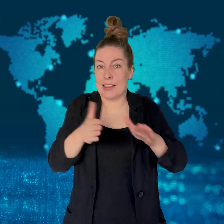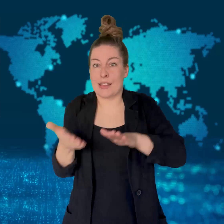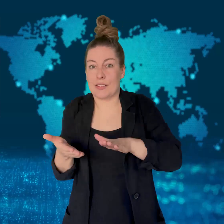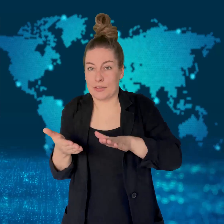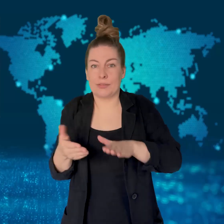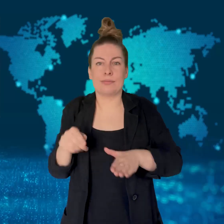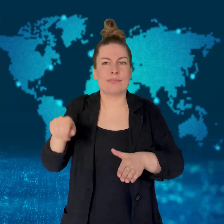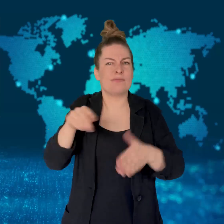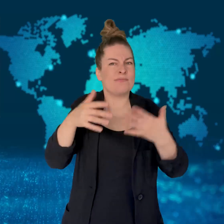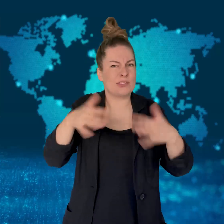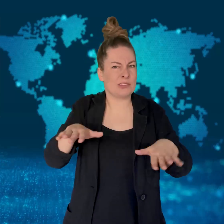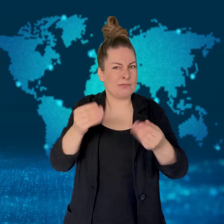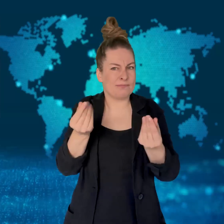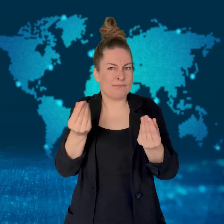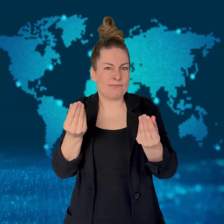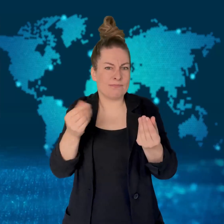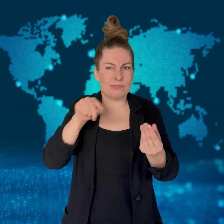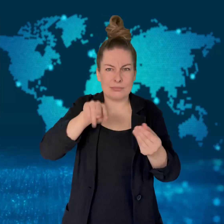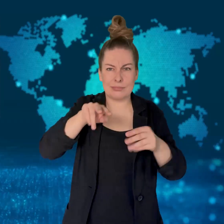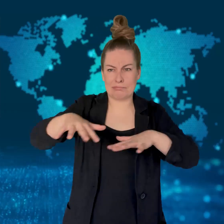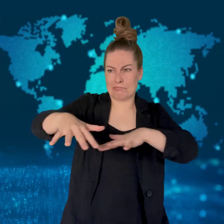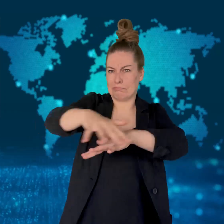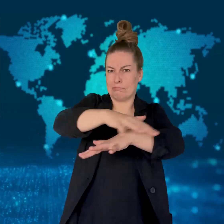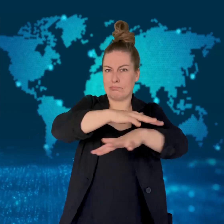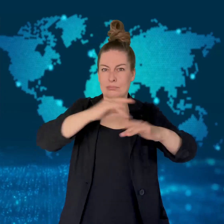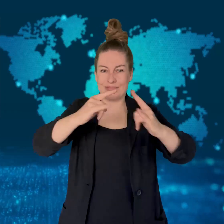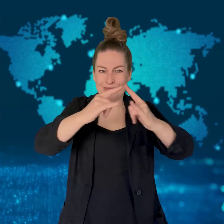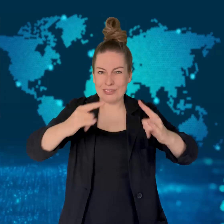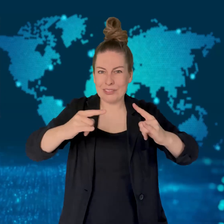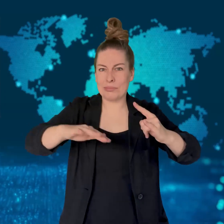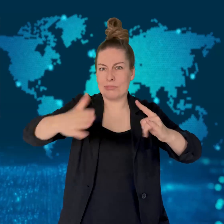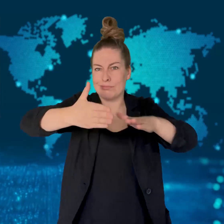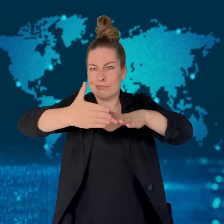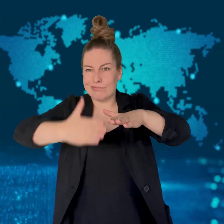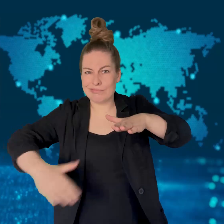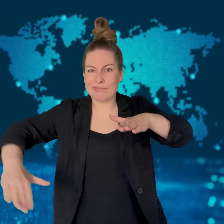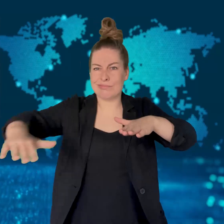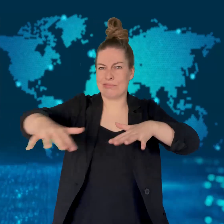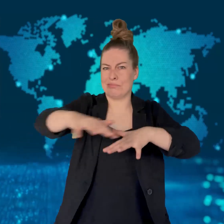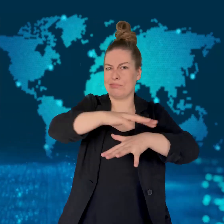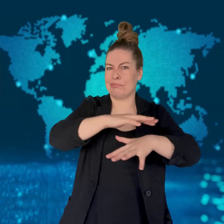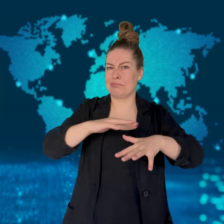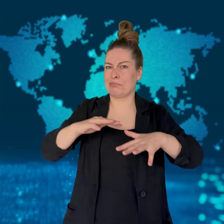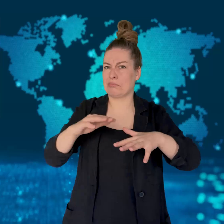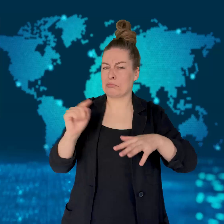in the area in which the surfers had been staying.